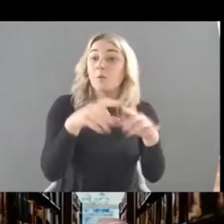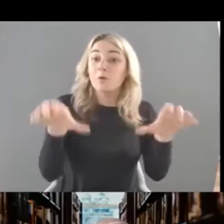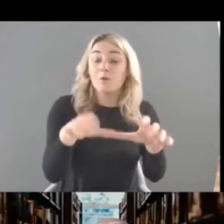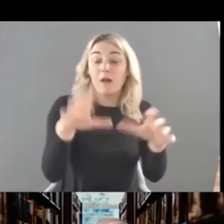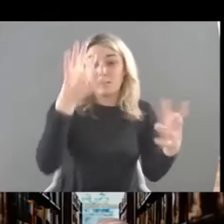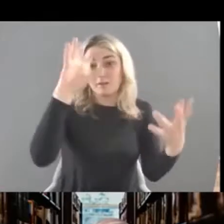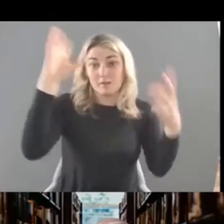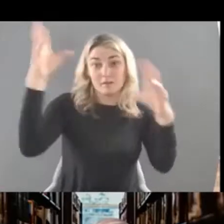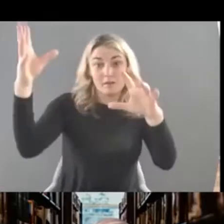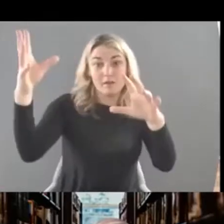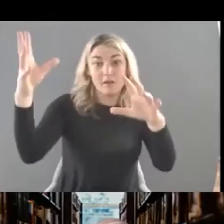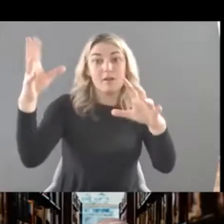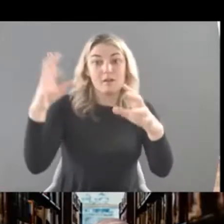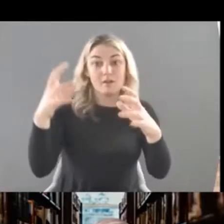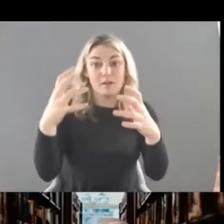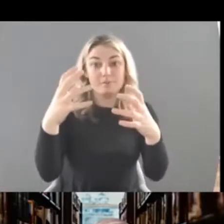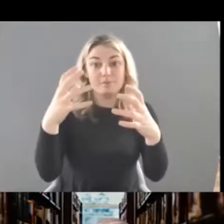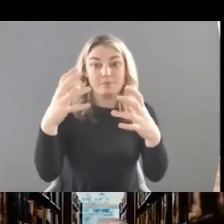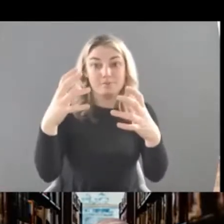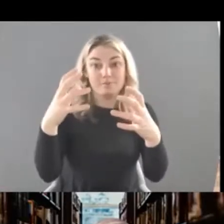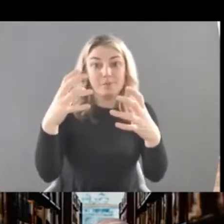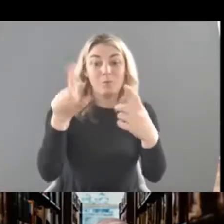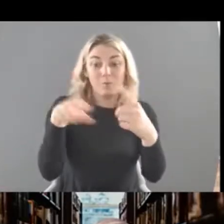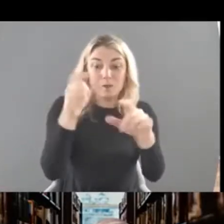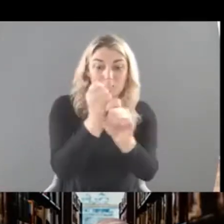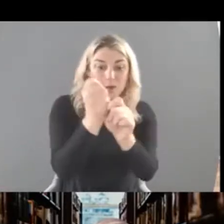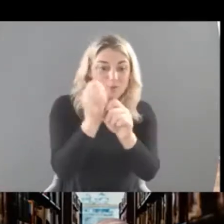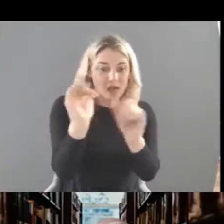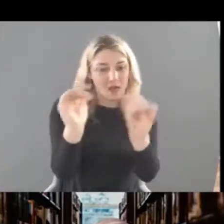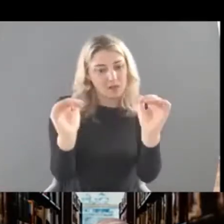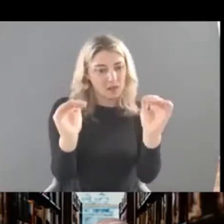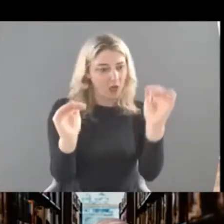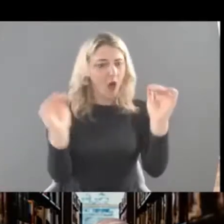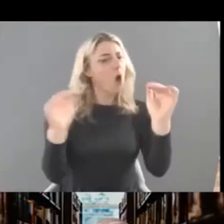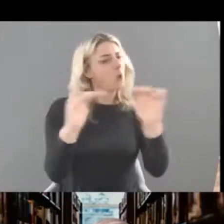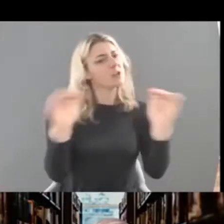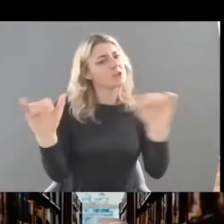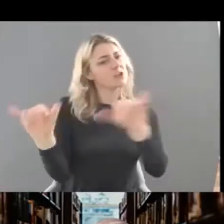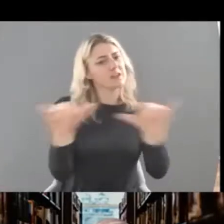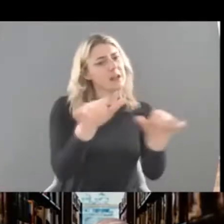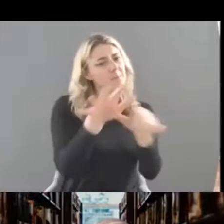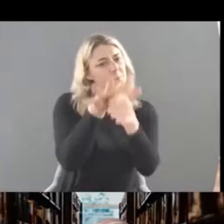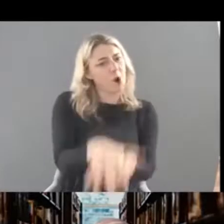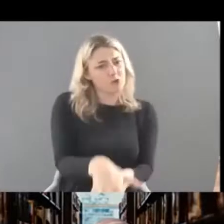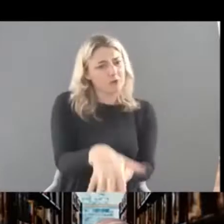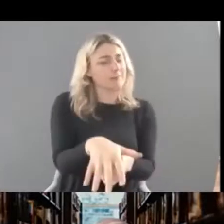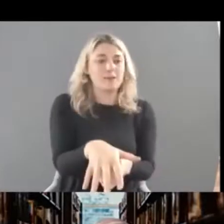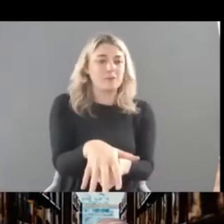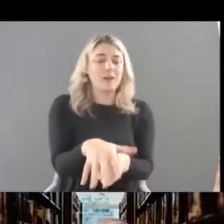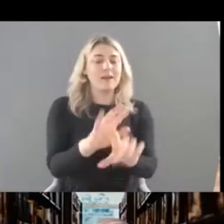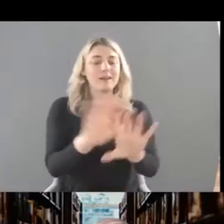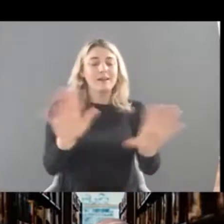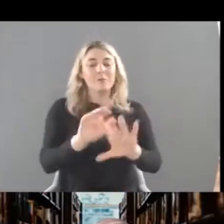occur once we sort of create that leveling of marginalization, what forget that even when